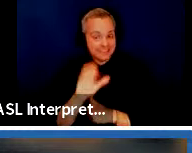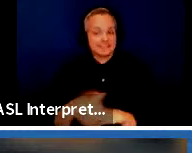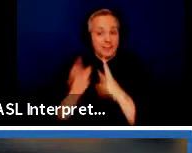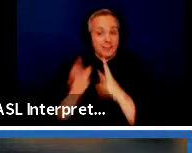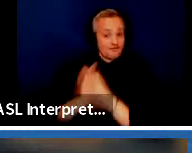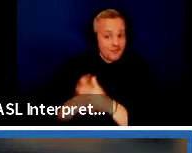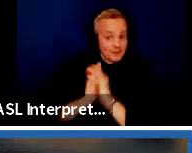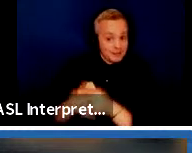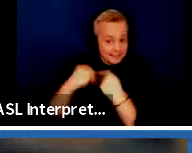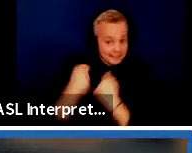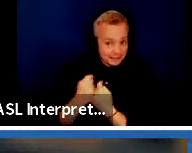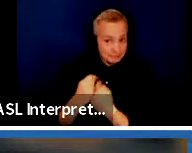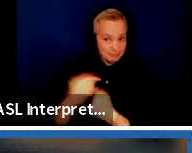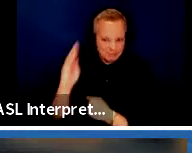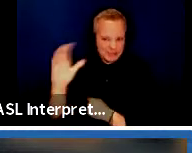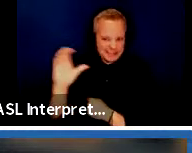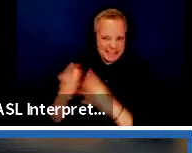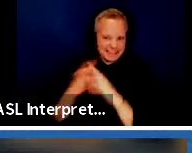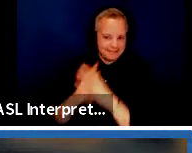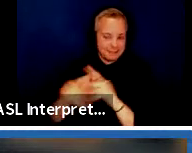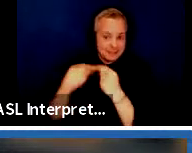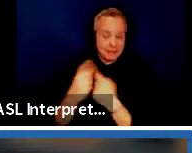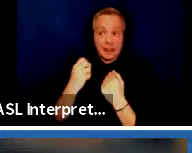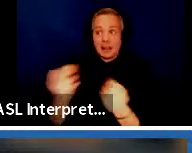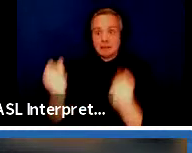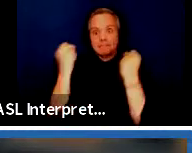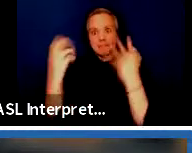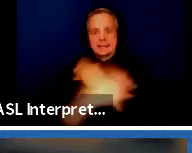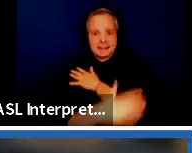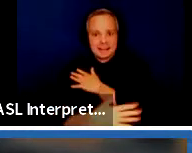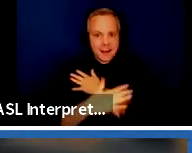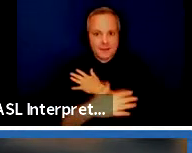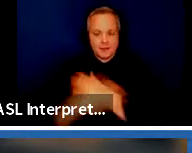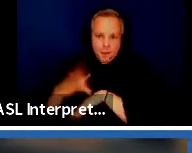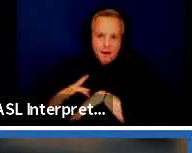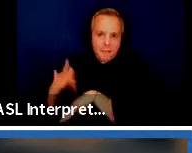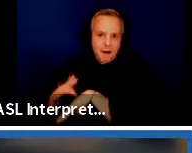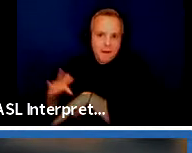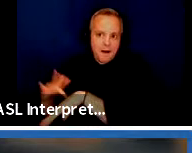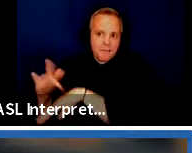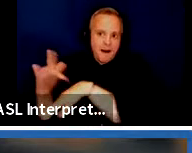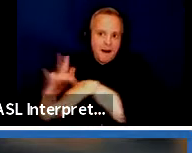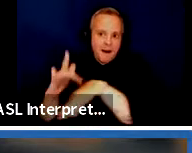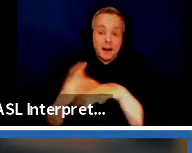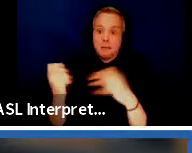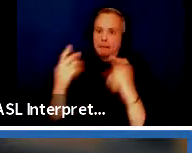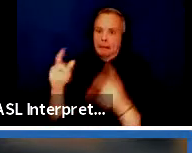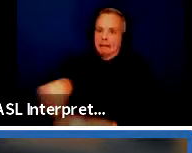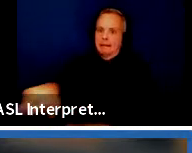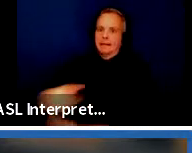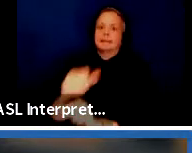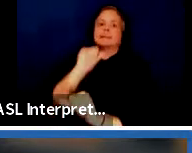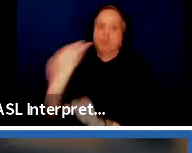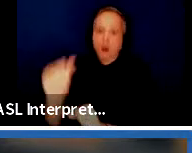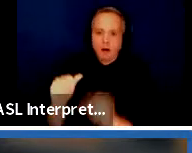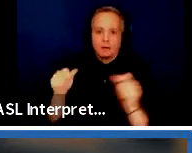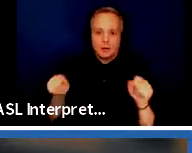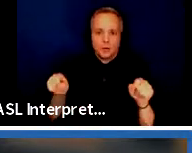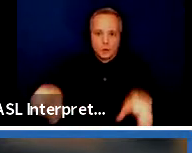AND I HAVE TRAVELLED TO MANY, MANY DIFFERENT COUNTRIES, LOTS THAT ARE NOT WHEELCHAIR ACCESSIBLE LIKE THE ONE THAT IS